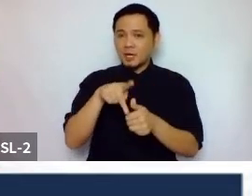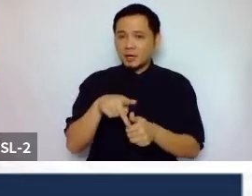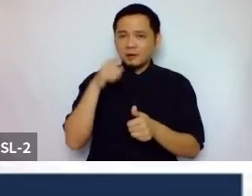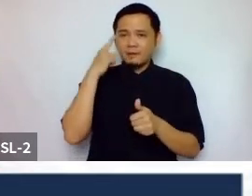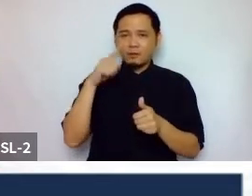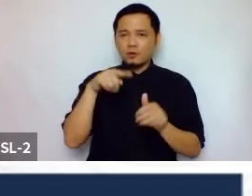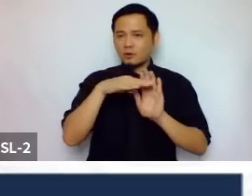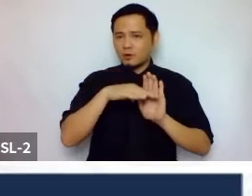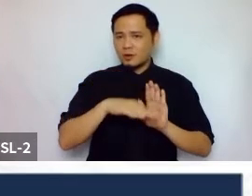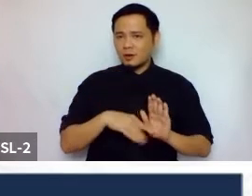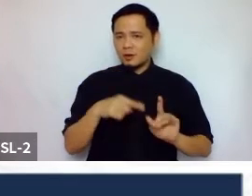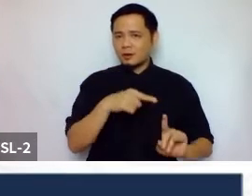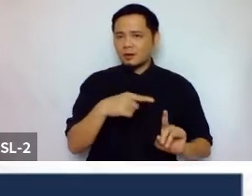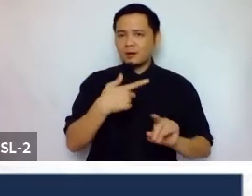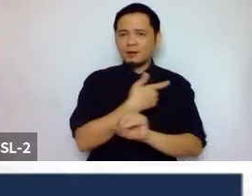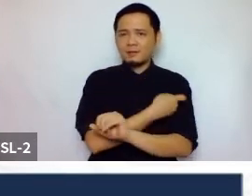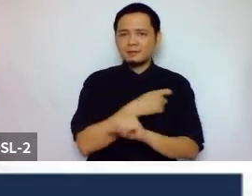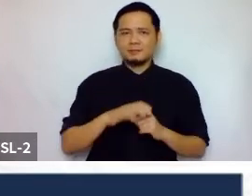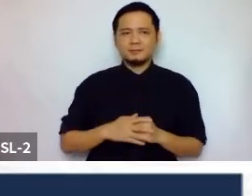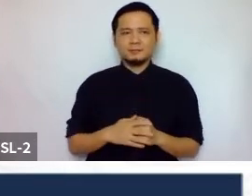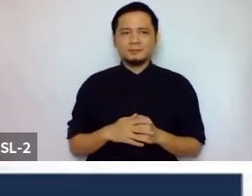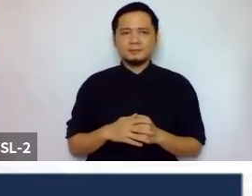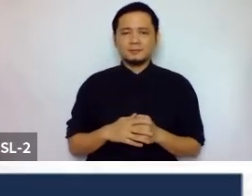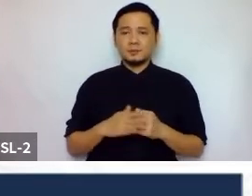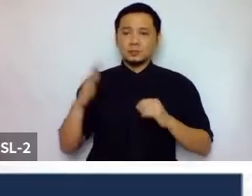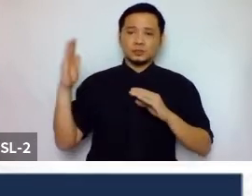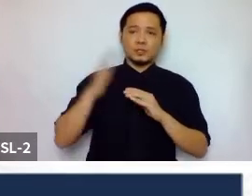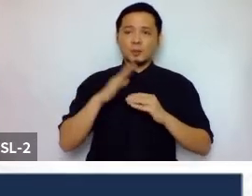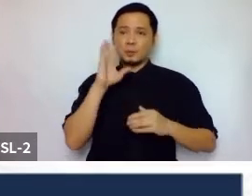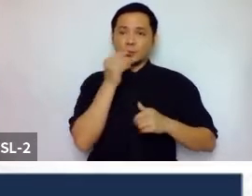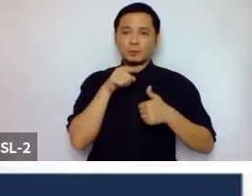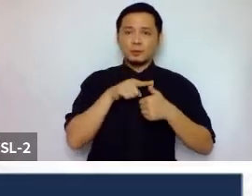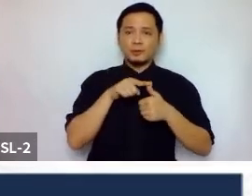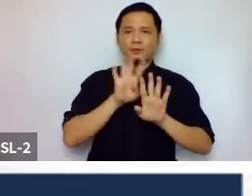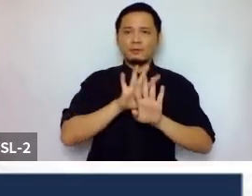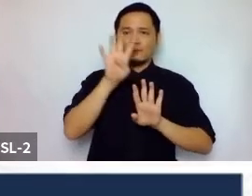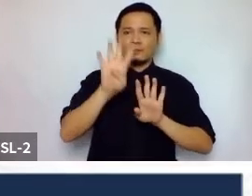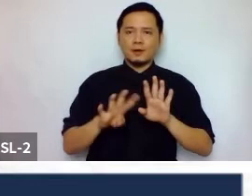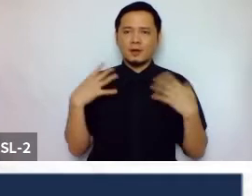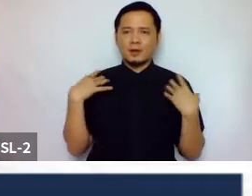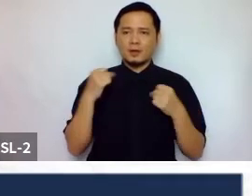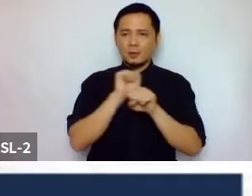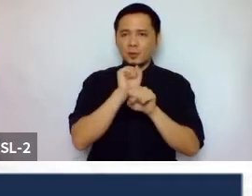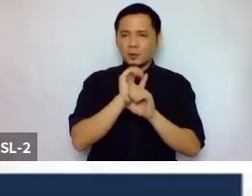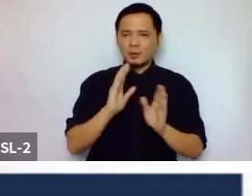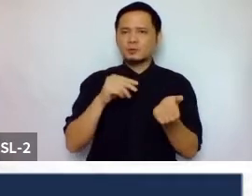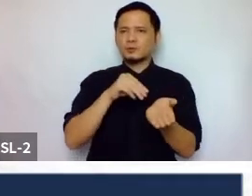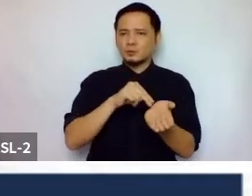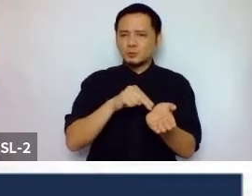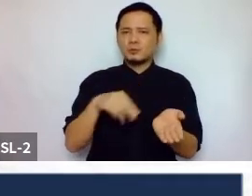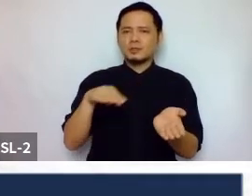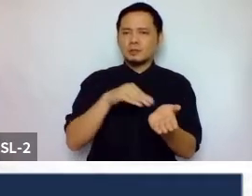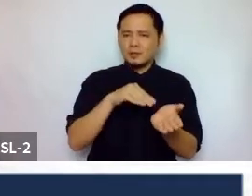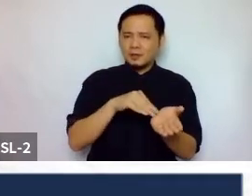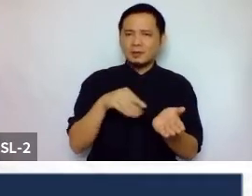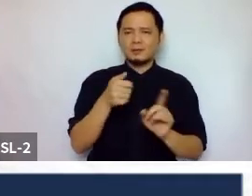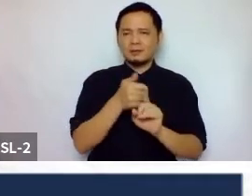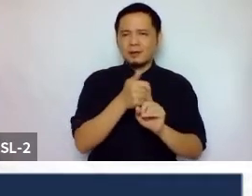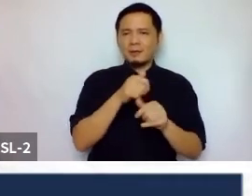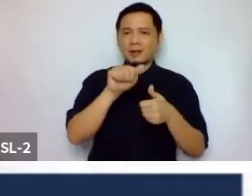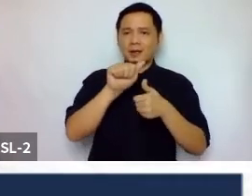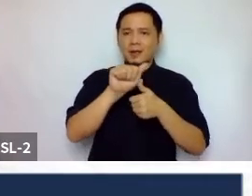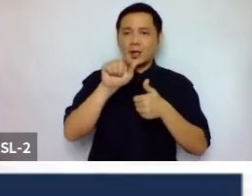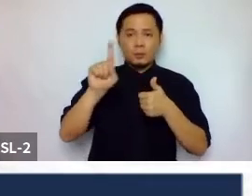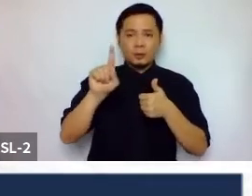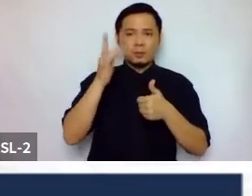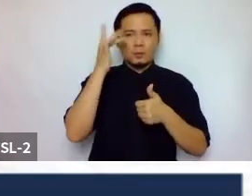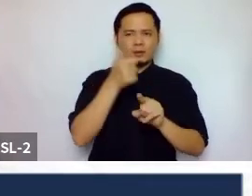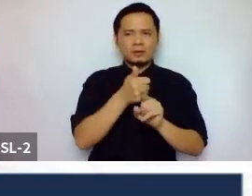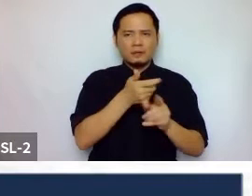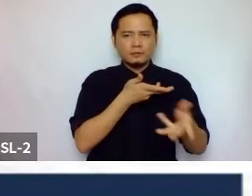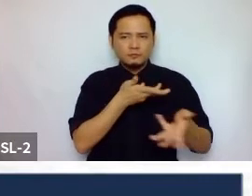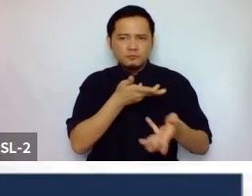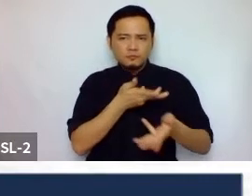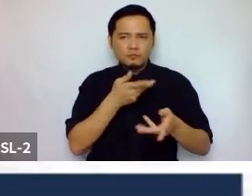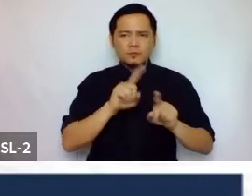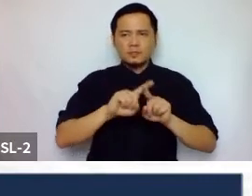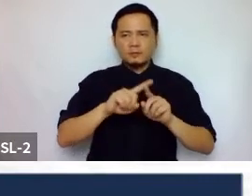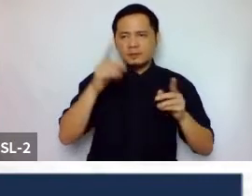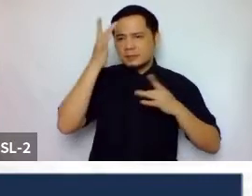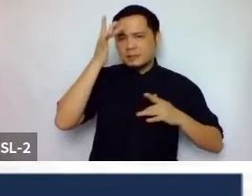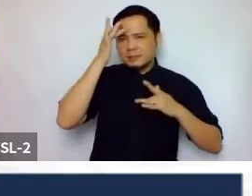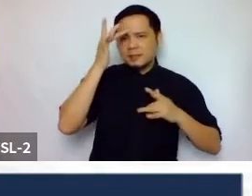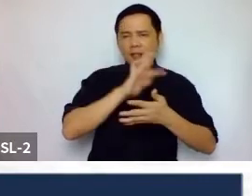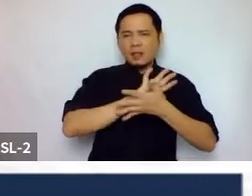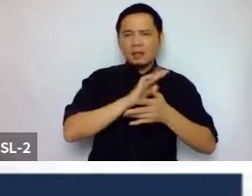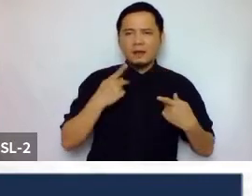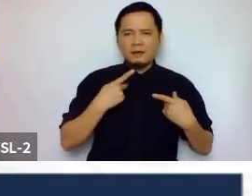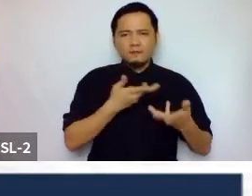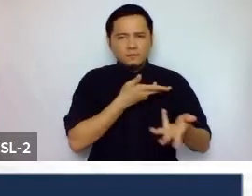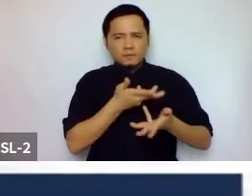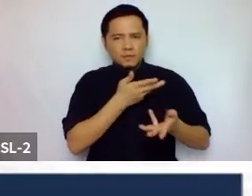We can see that on top of the list are really the frontline health workers so we can protect our health workers in responding to the needs of those affected by COVID-19.